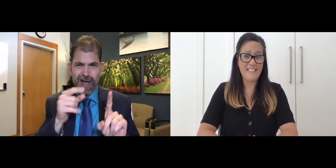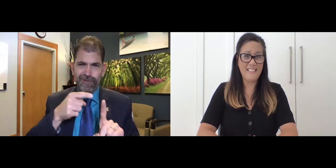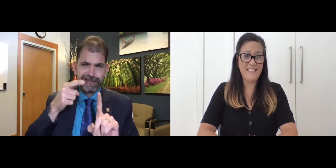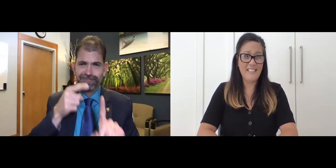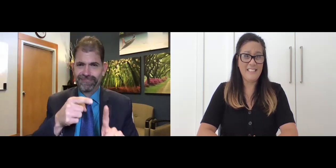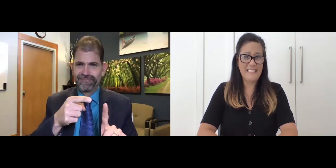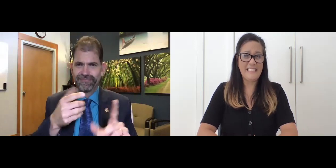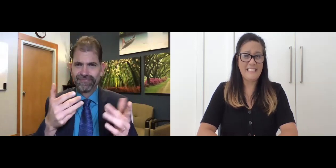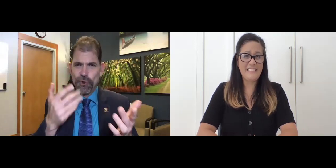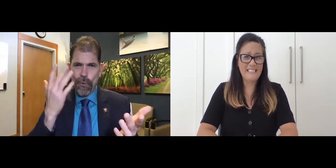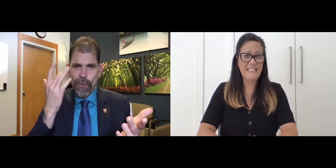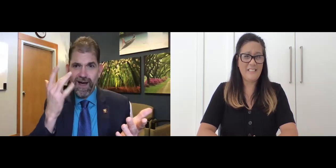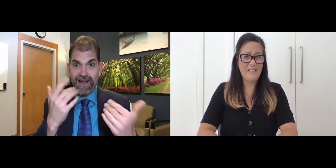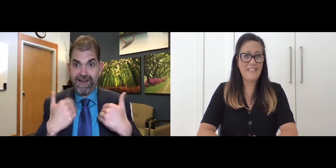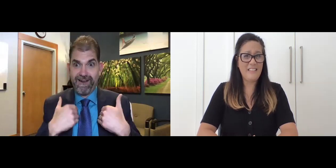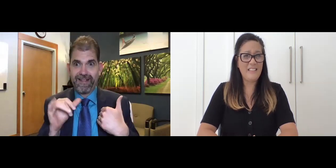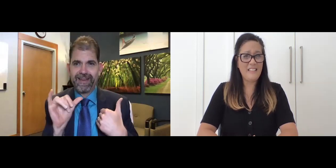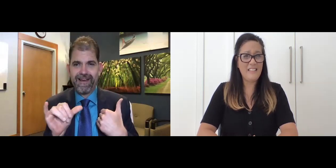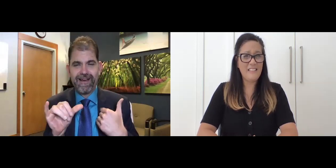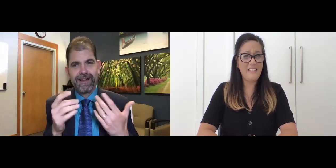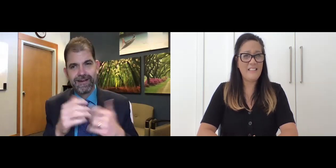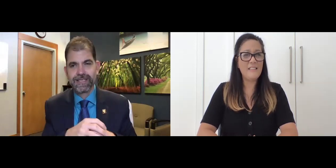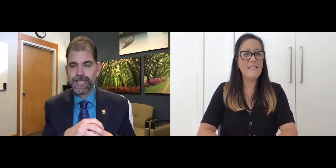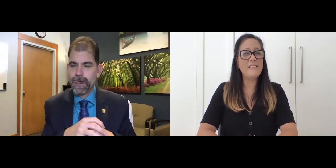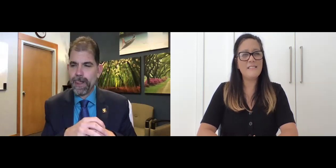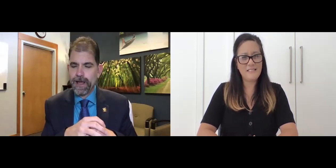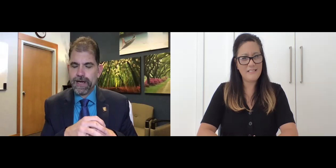I didn't really know this at the time